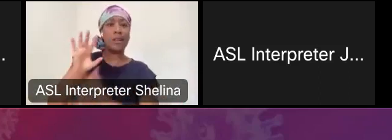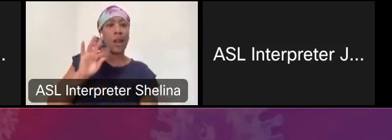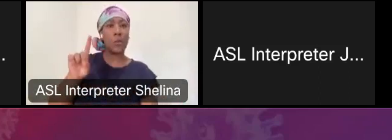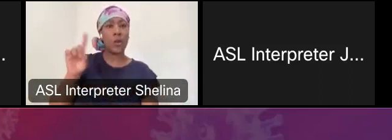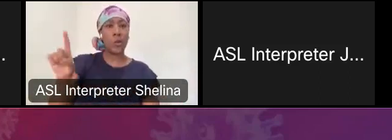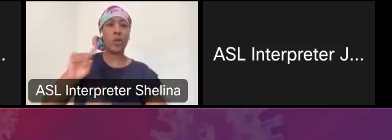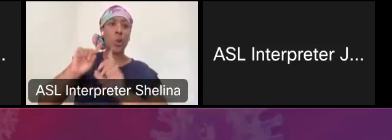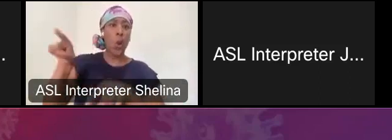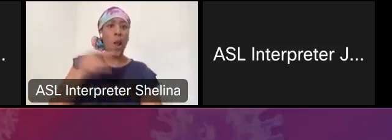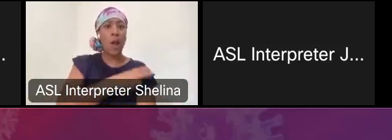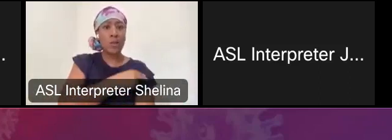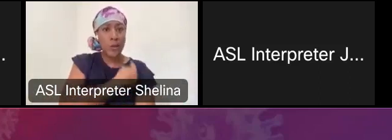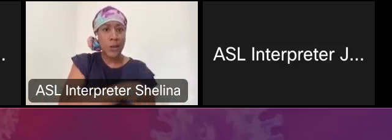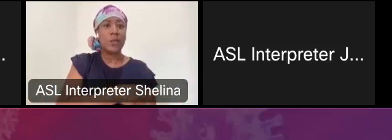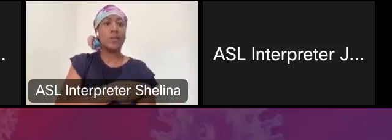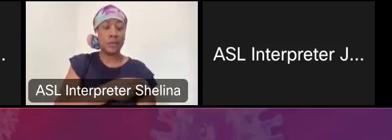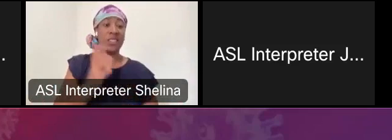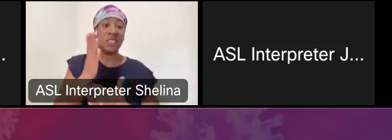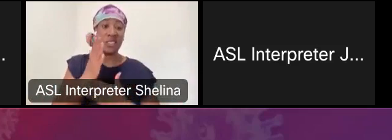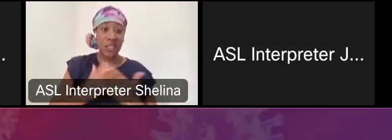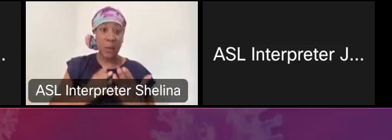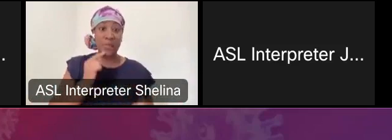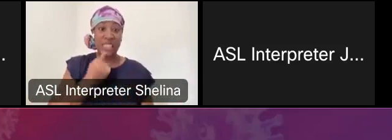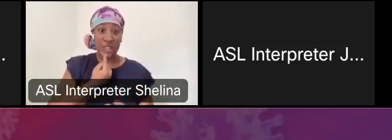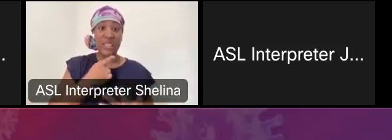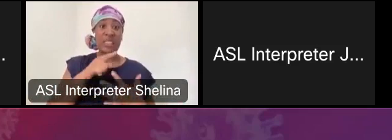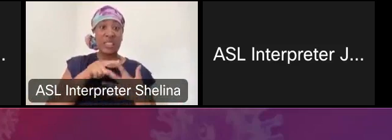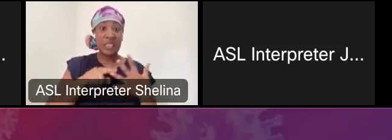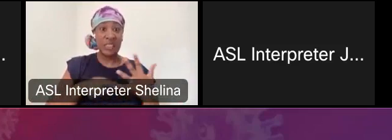Some of these serious adverse effects.